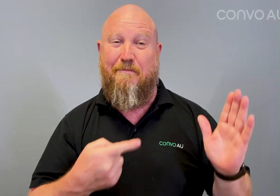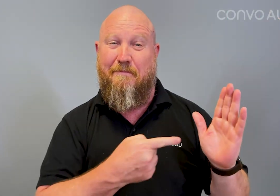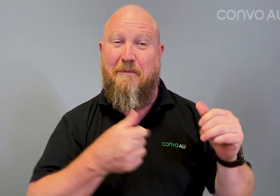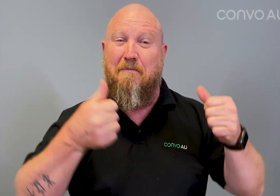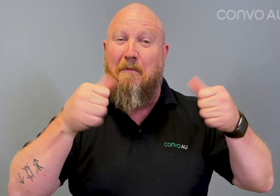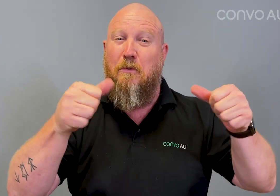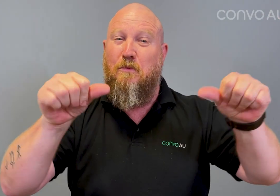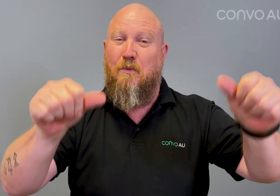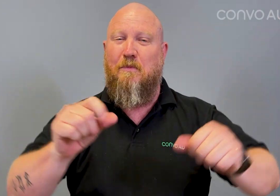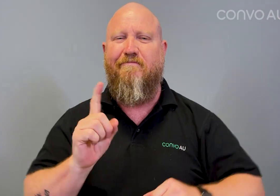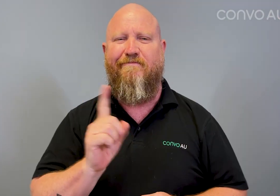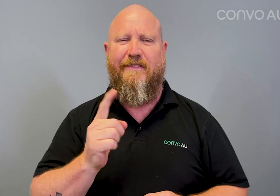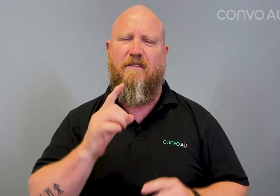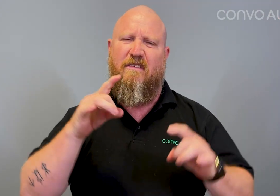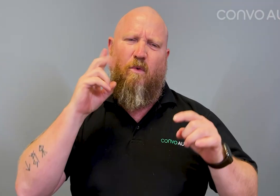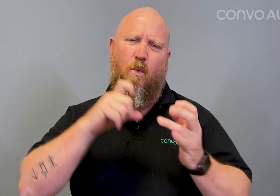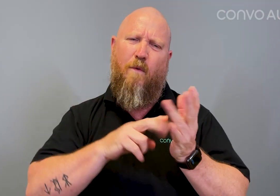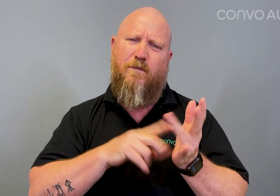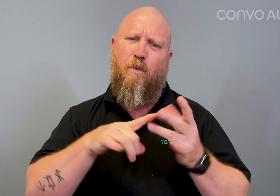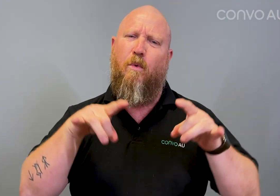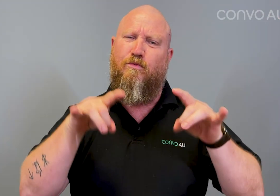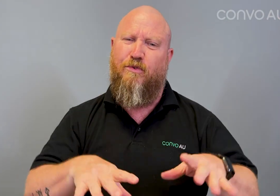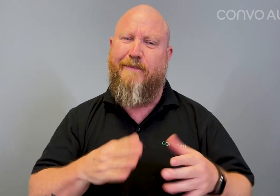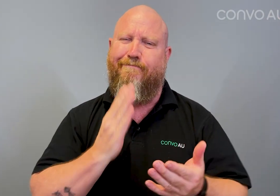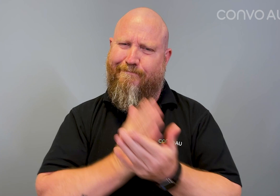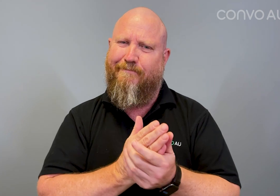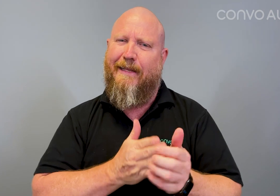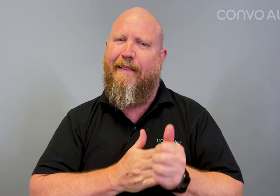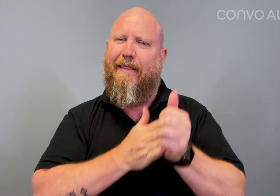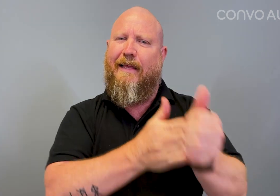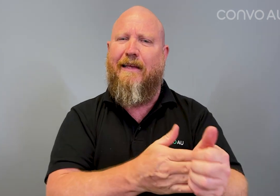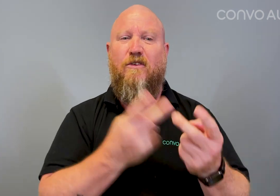In these milestones, Convo Australia is leading